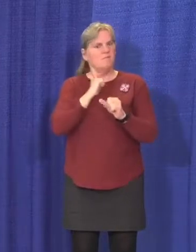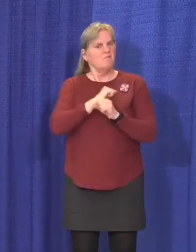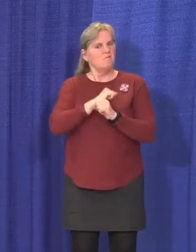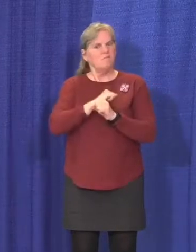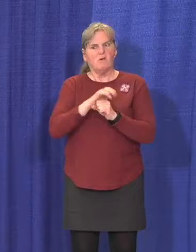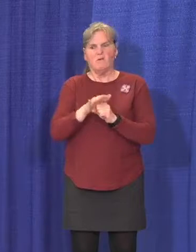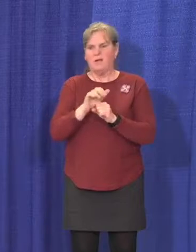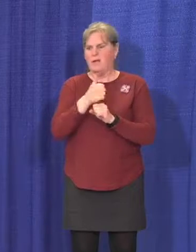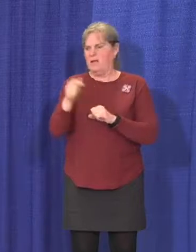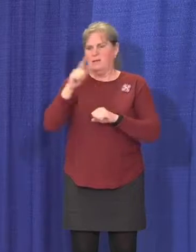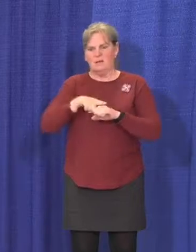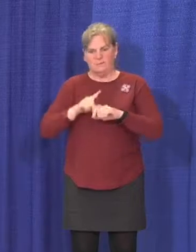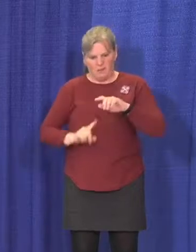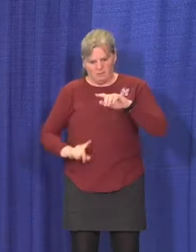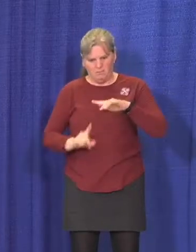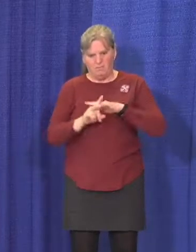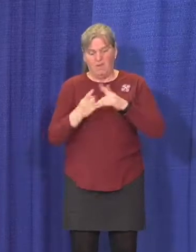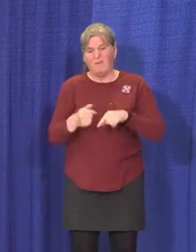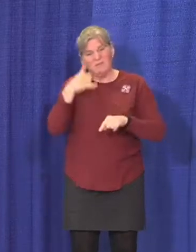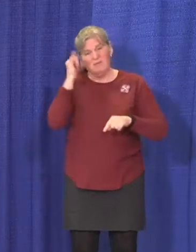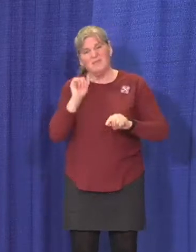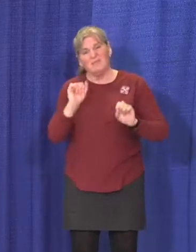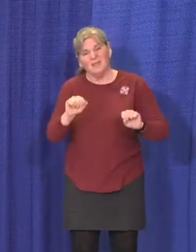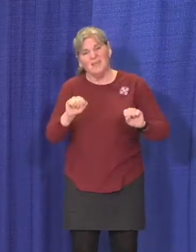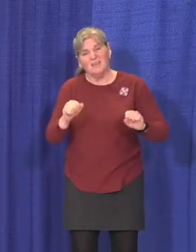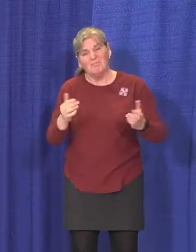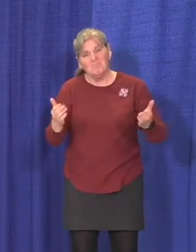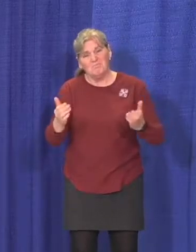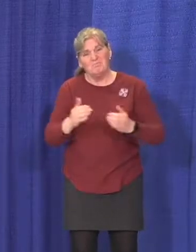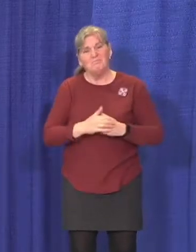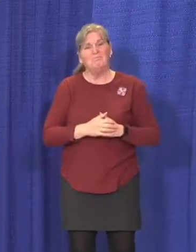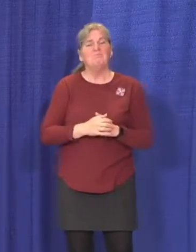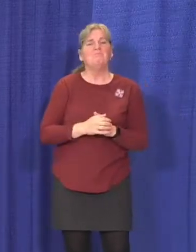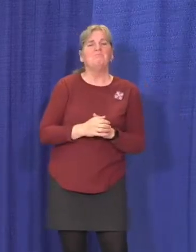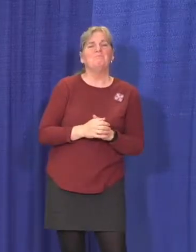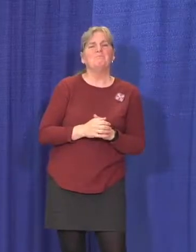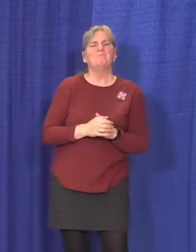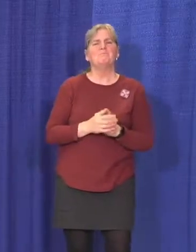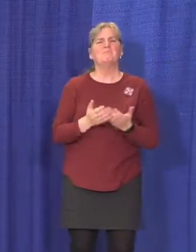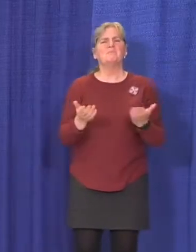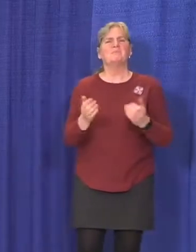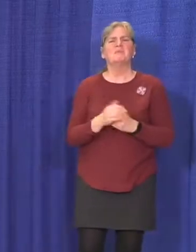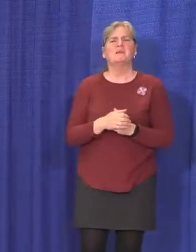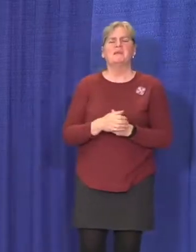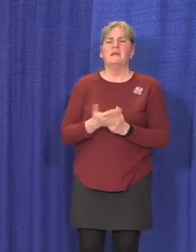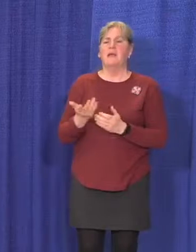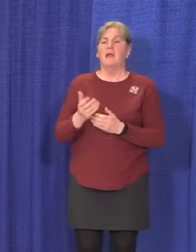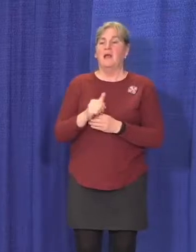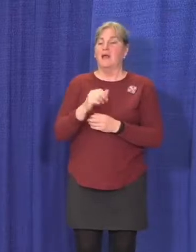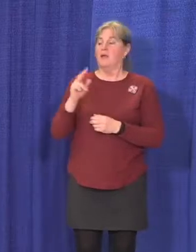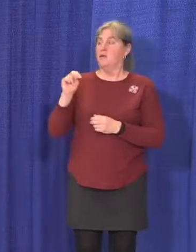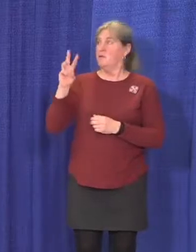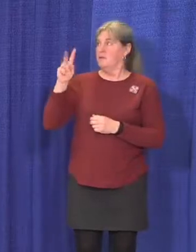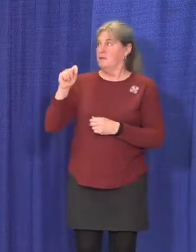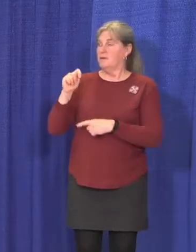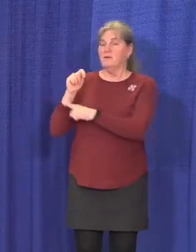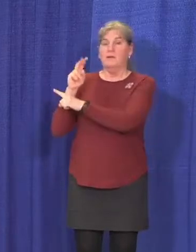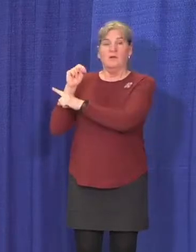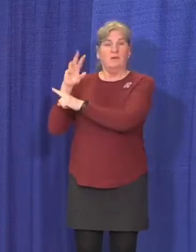vulnerable to COVID-19 in the Yukon. What we are seeing in our sister